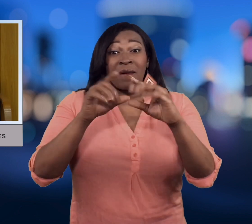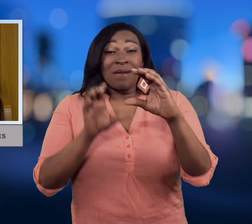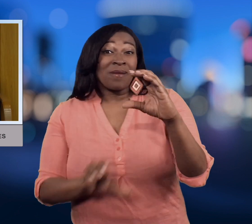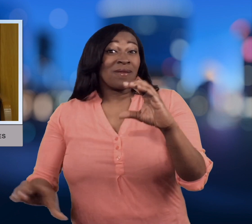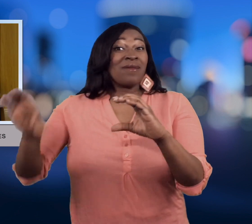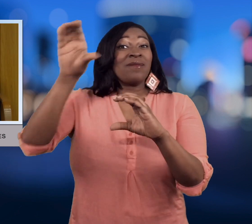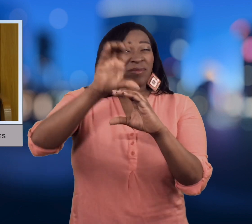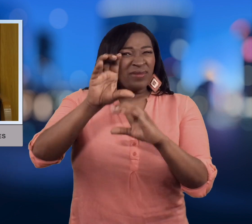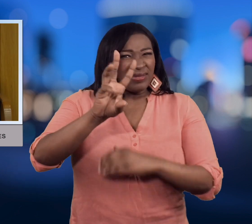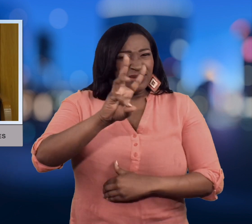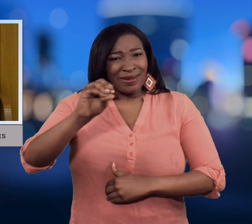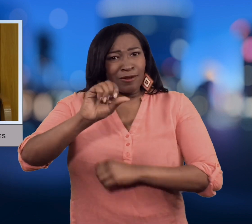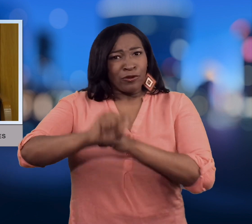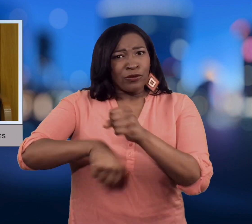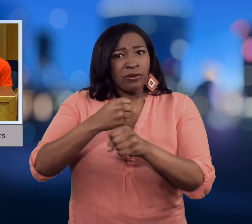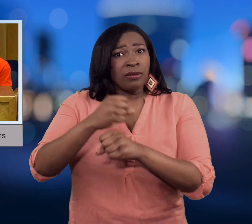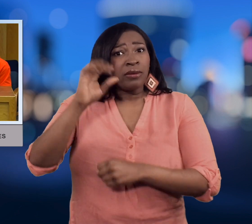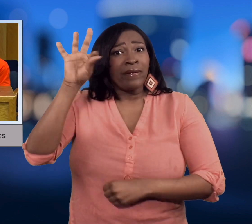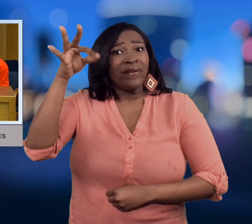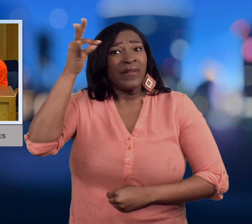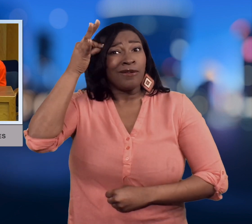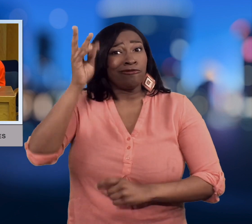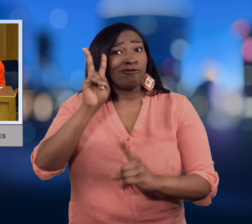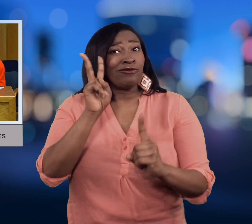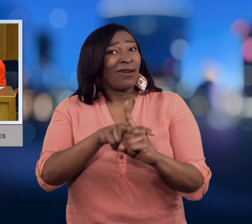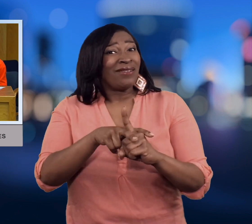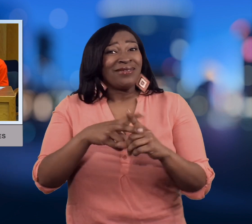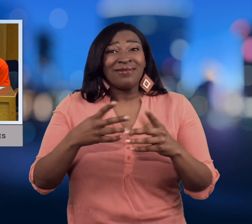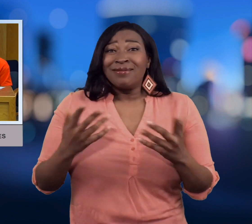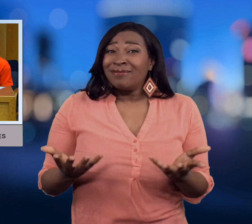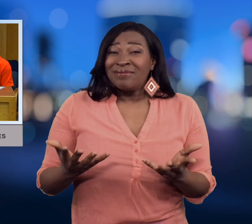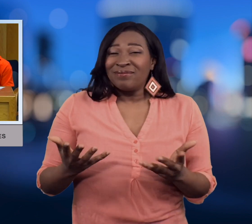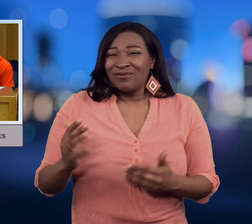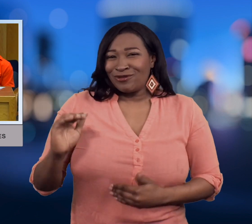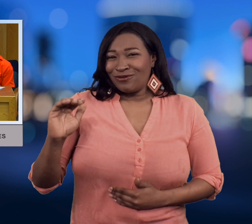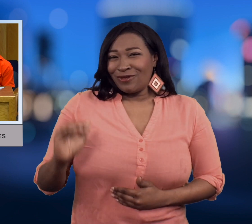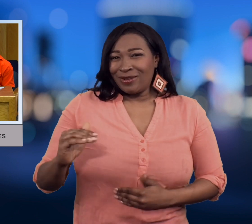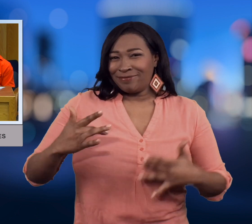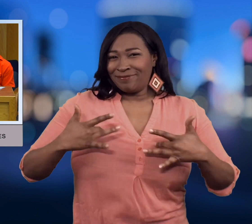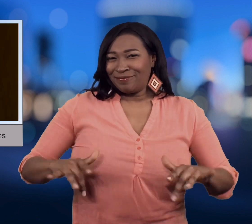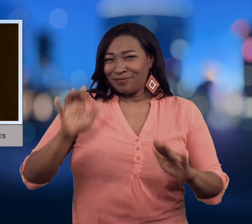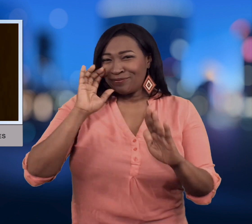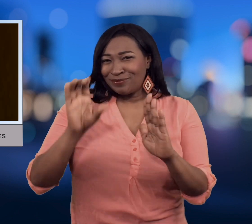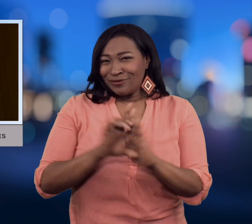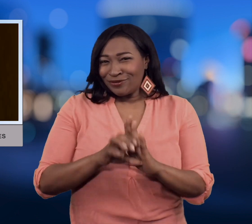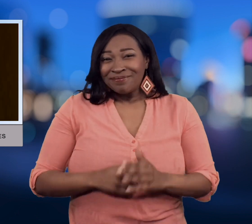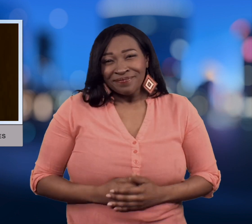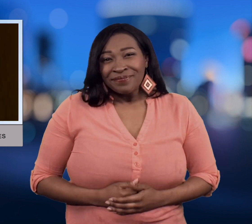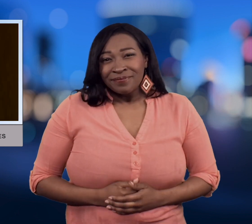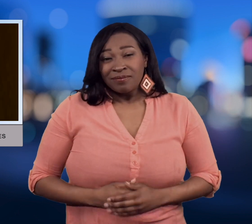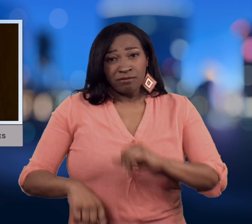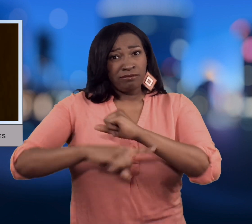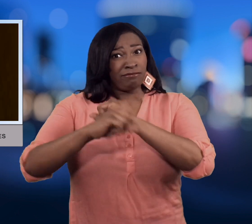That's on top of 60 years for federal child pornography charges.